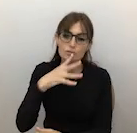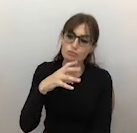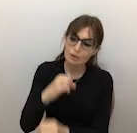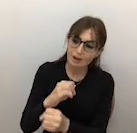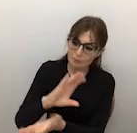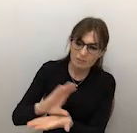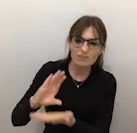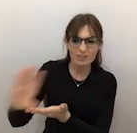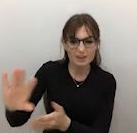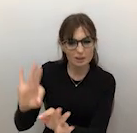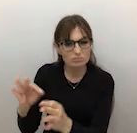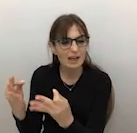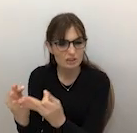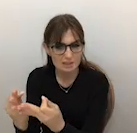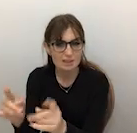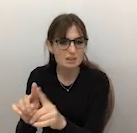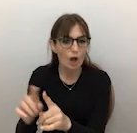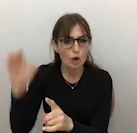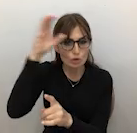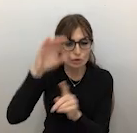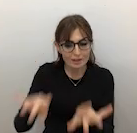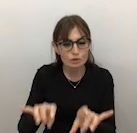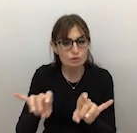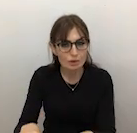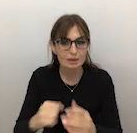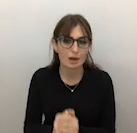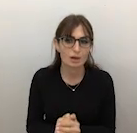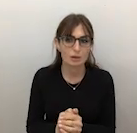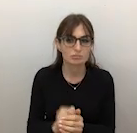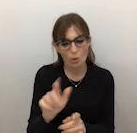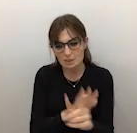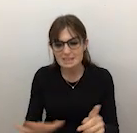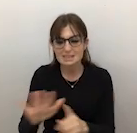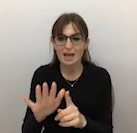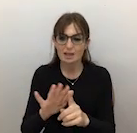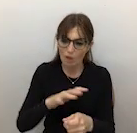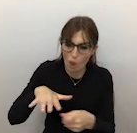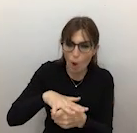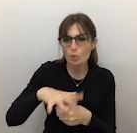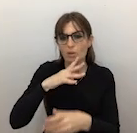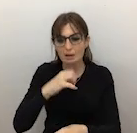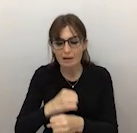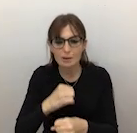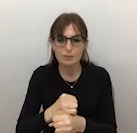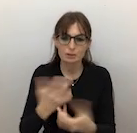to government funding agencies such as Creative Australia or state or local government authorities